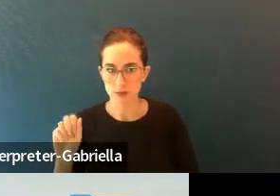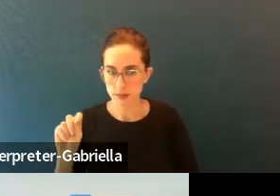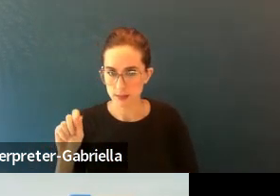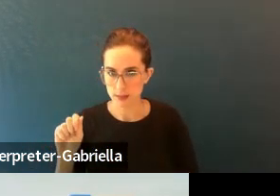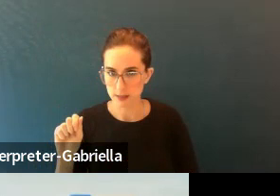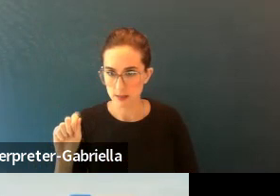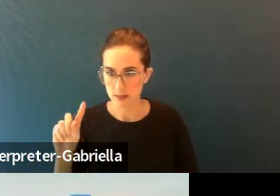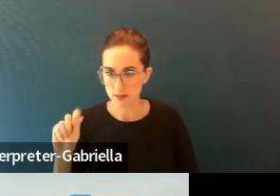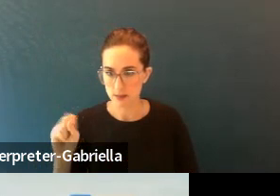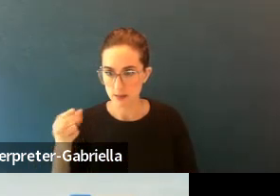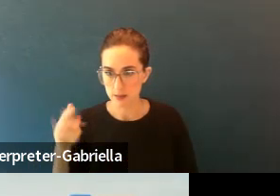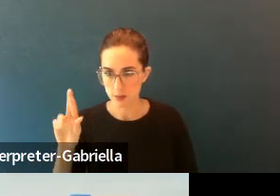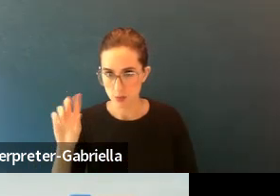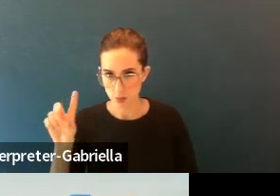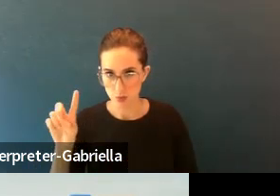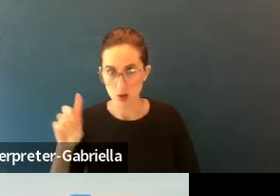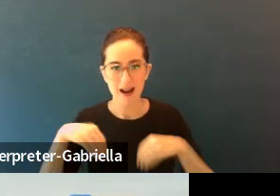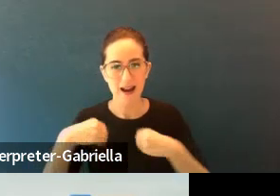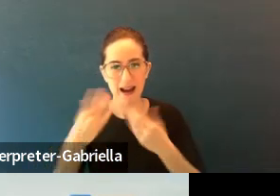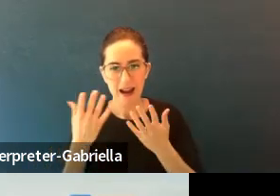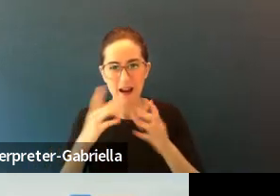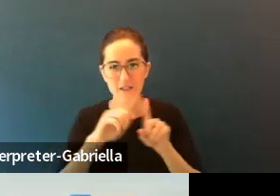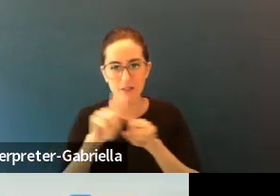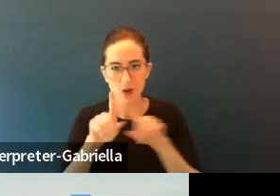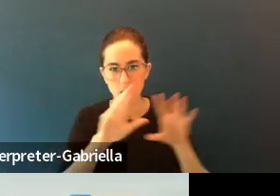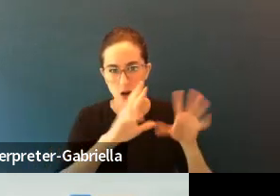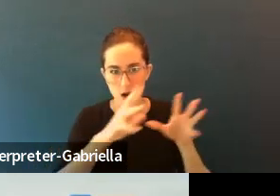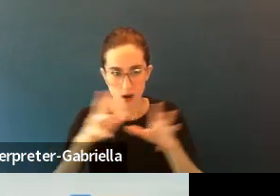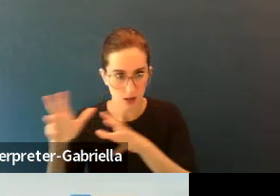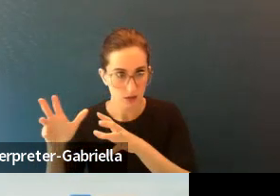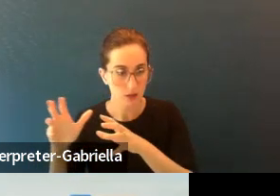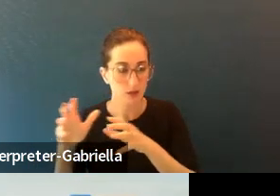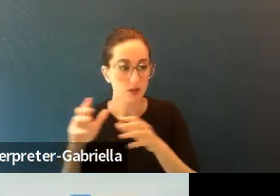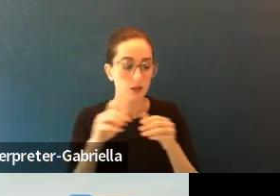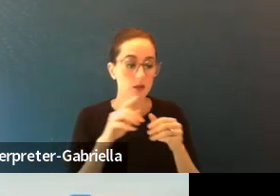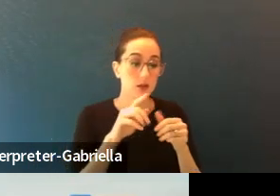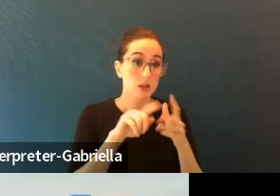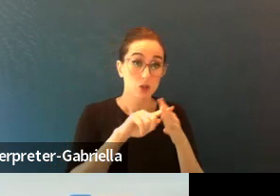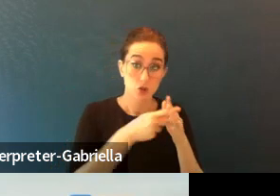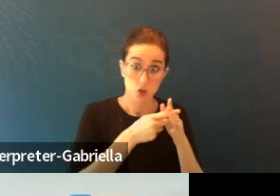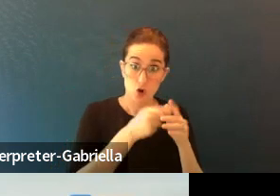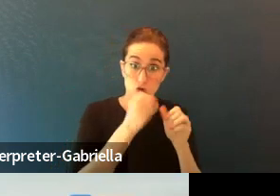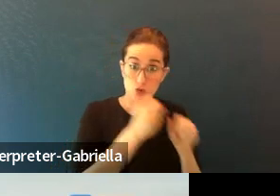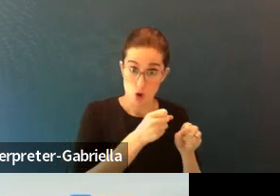and that gives us these different categories. So Start Strong was here. If I scroll down, stay strong as here,